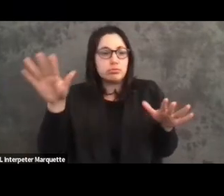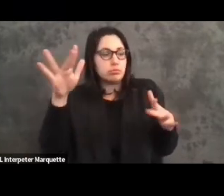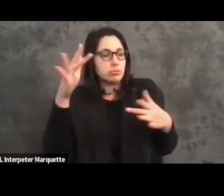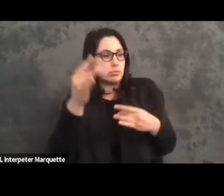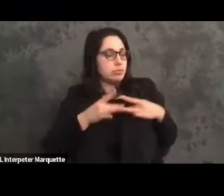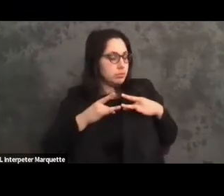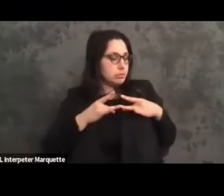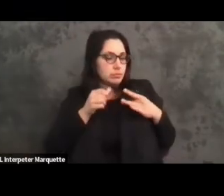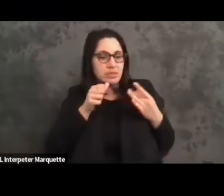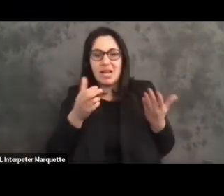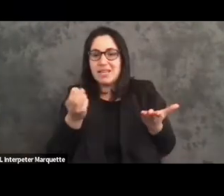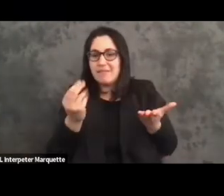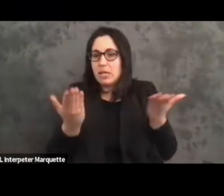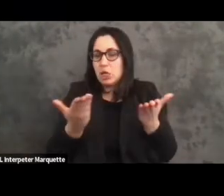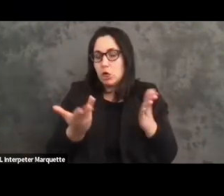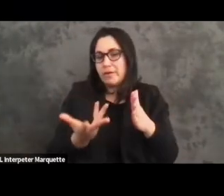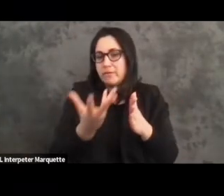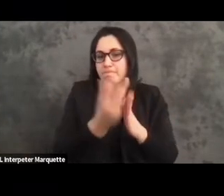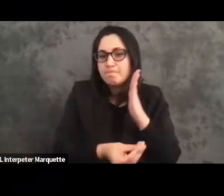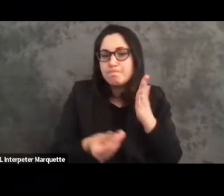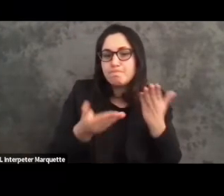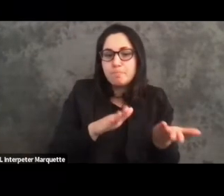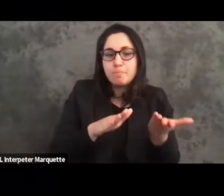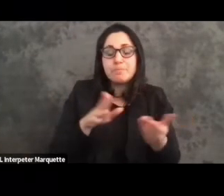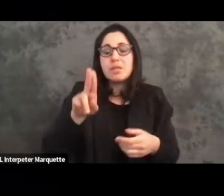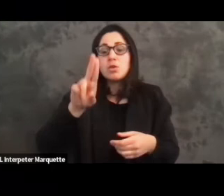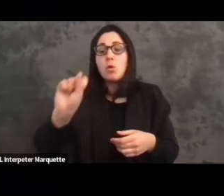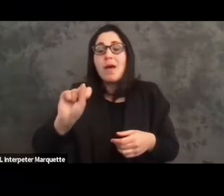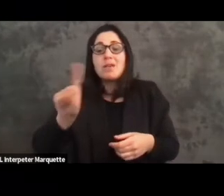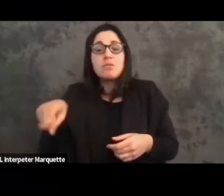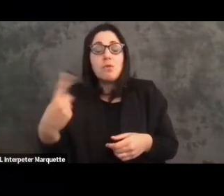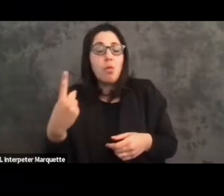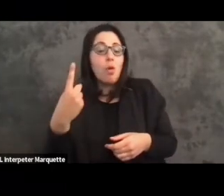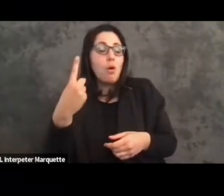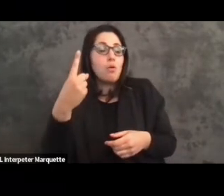anniversaries of being sick. And scores of the infected aren’t even here at